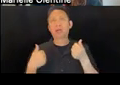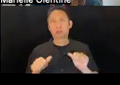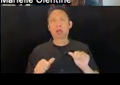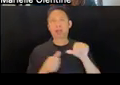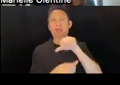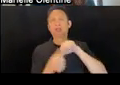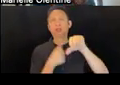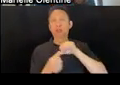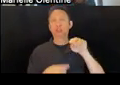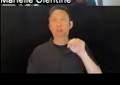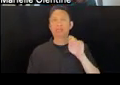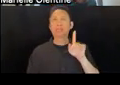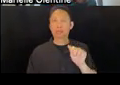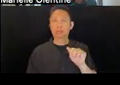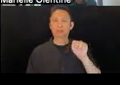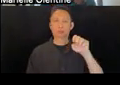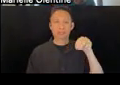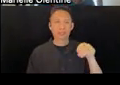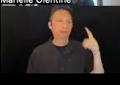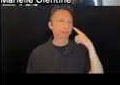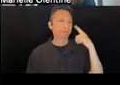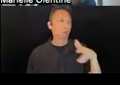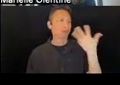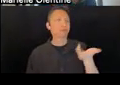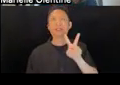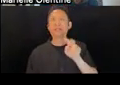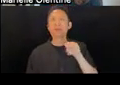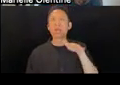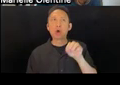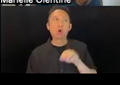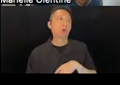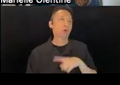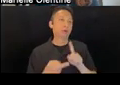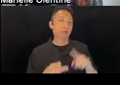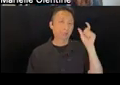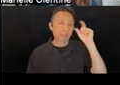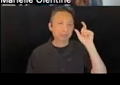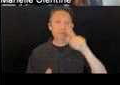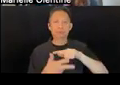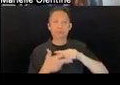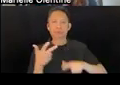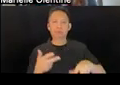gives you some information about what types of projects they like to quote/unquote discover or debut. For film festivals, you can look really close. You